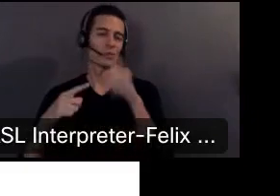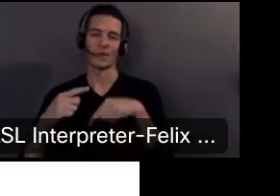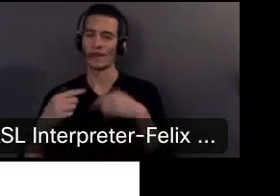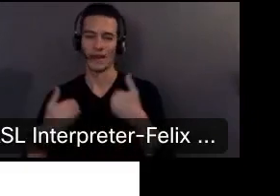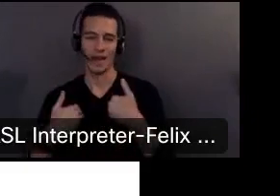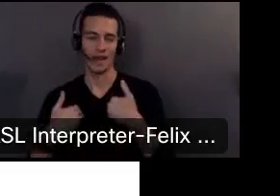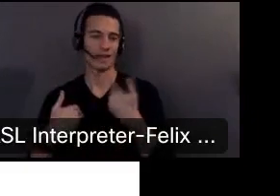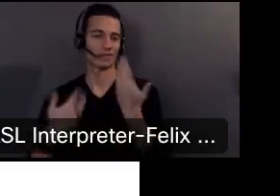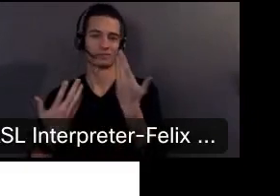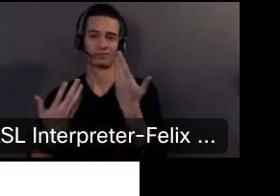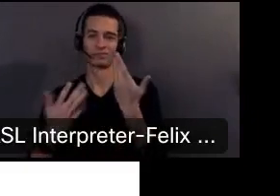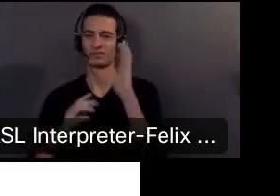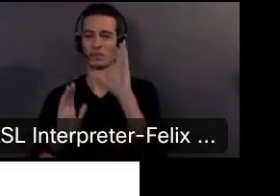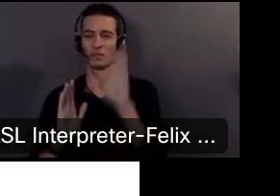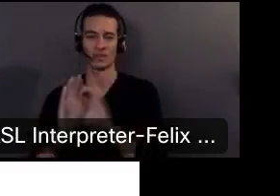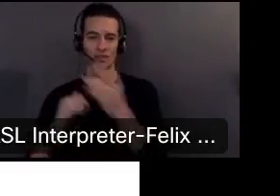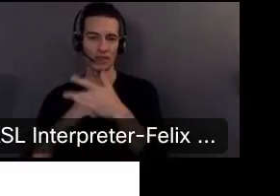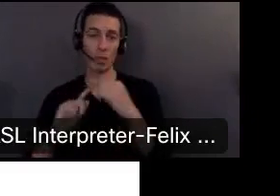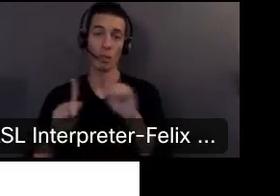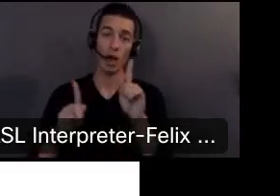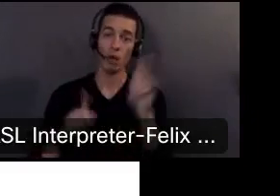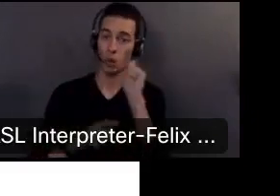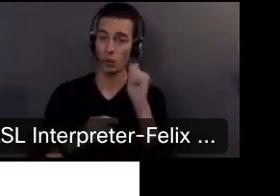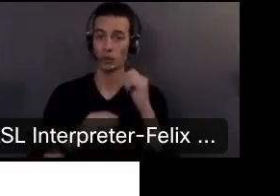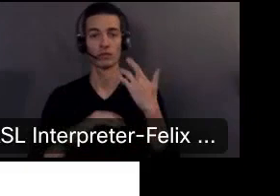So we'll be able to hear reports that are made by the various heads of.